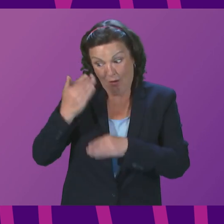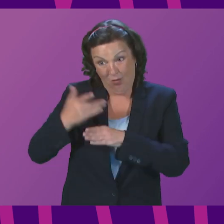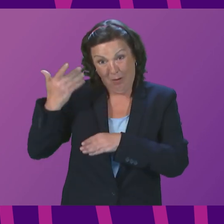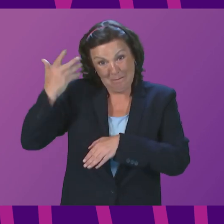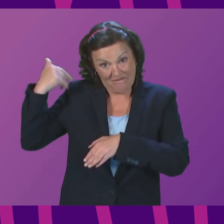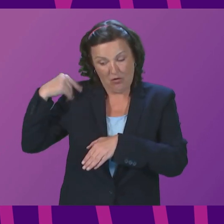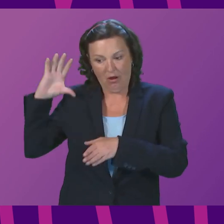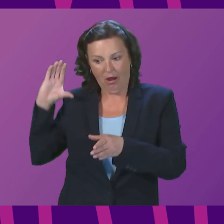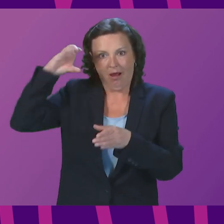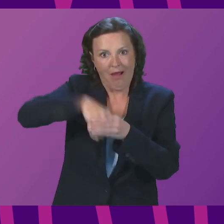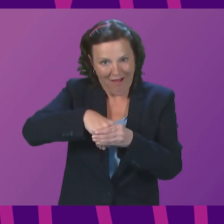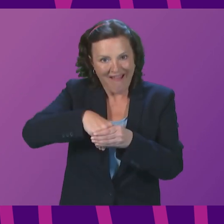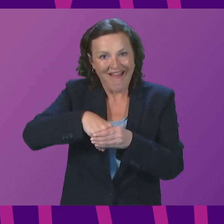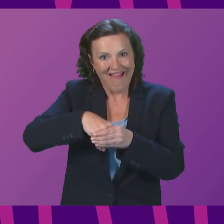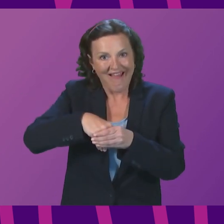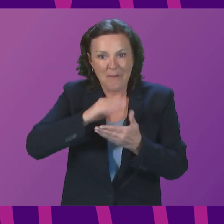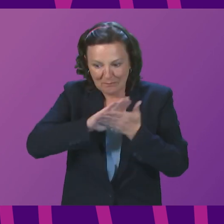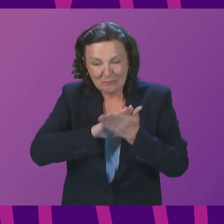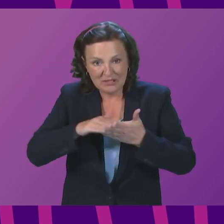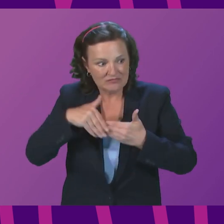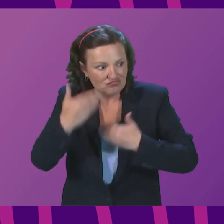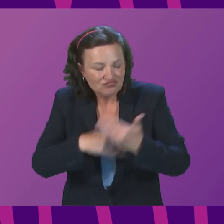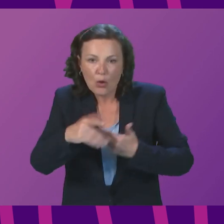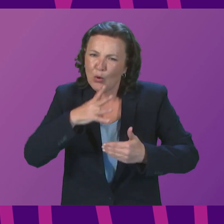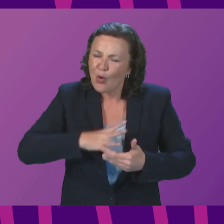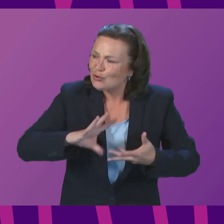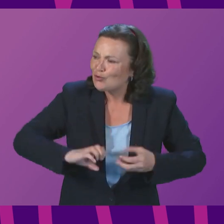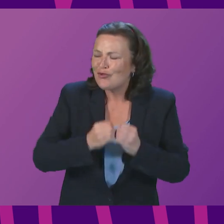help to foster an open, welcoming and supportive culture in the national health service, whereby